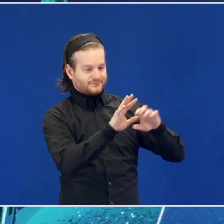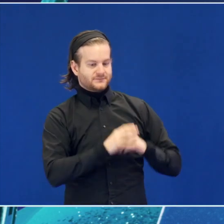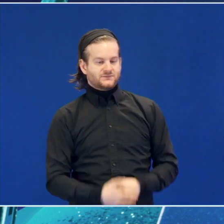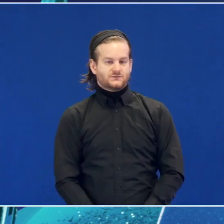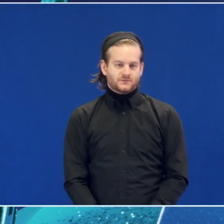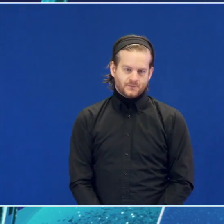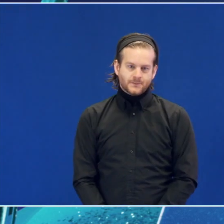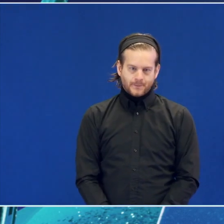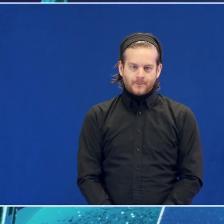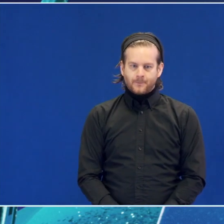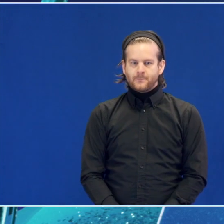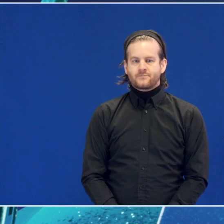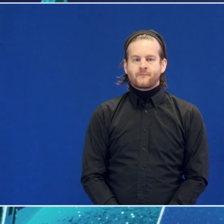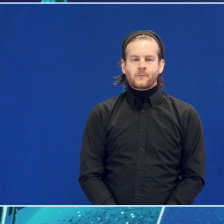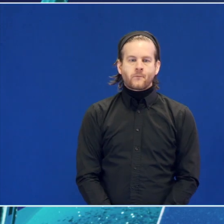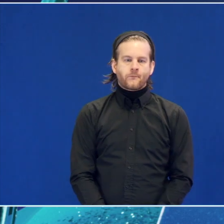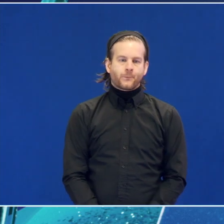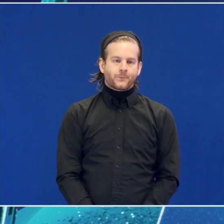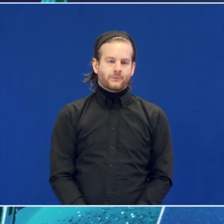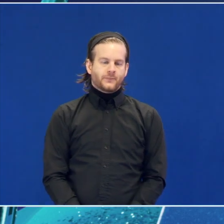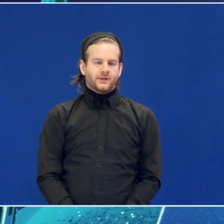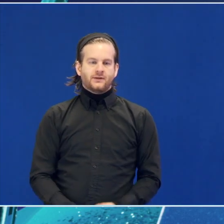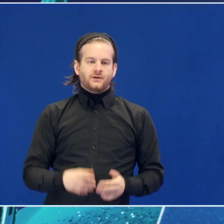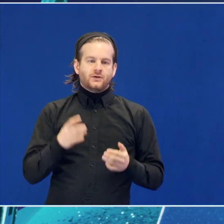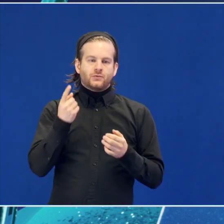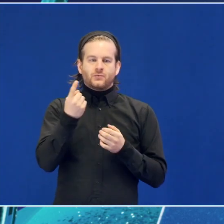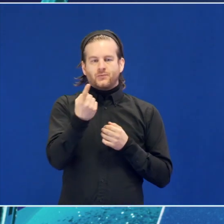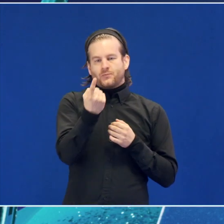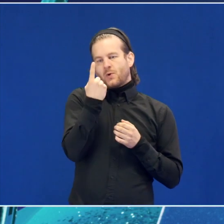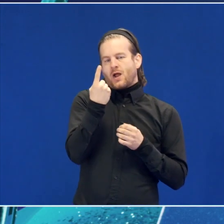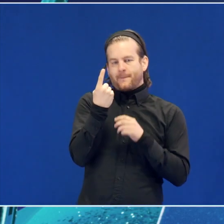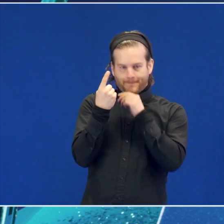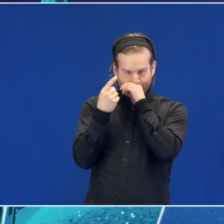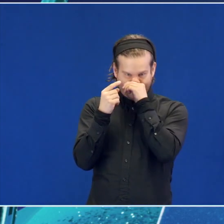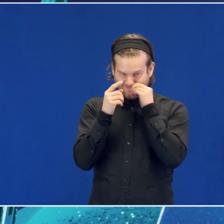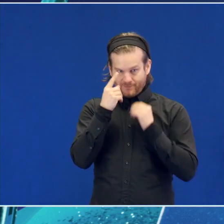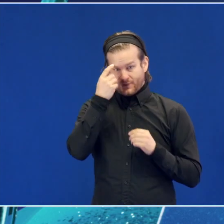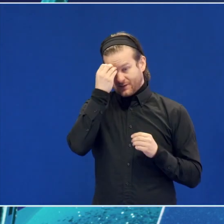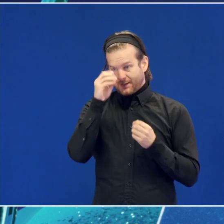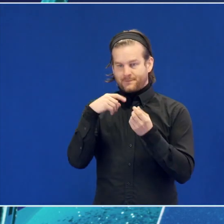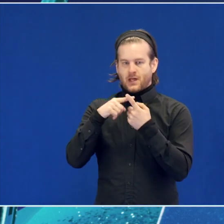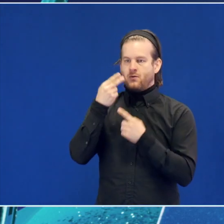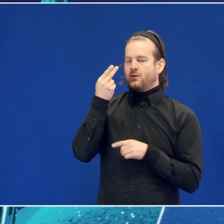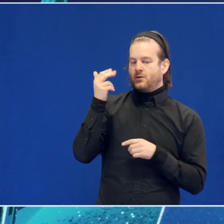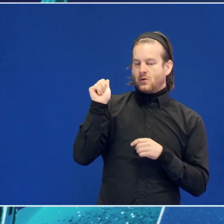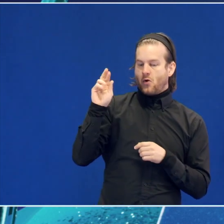So one of the things you can do if you're setting up your harness correctly is you can create these history files